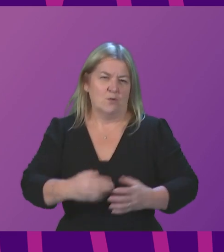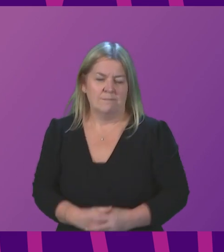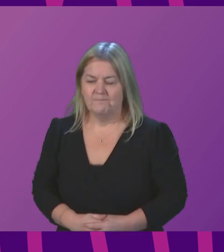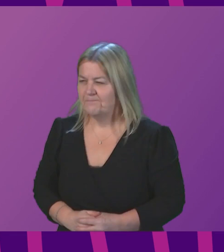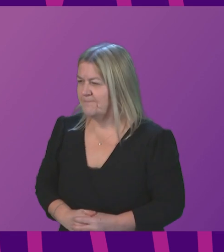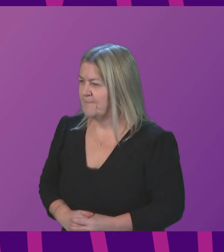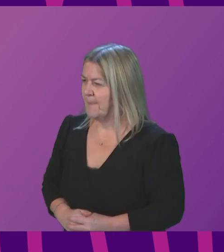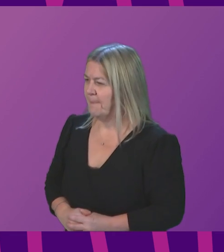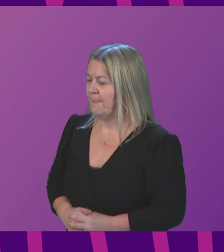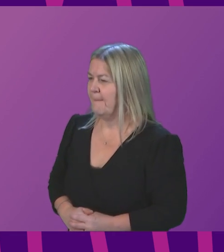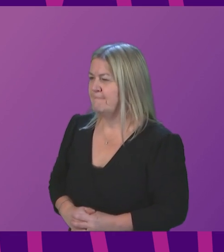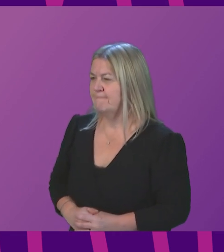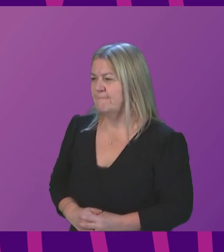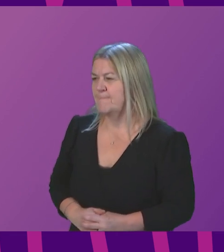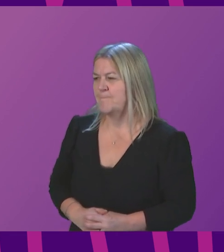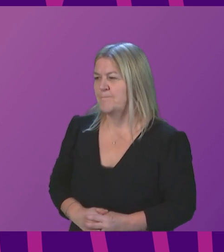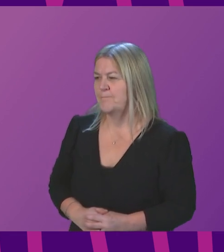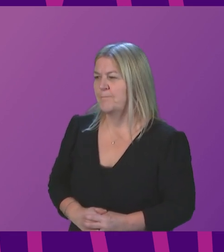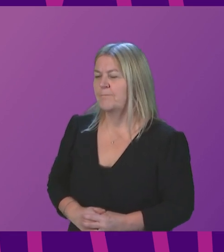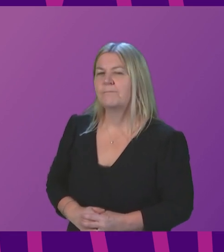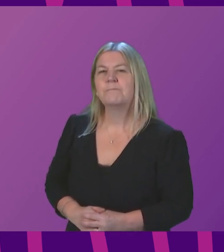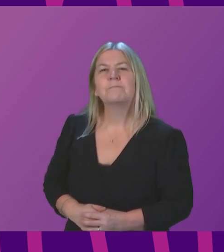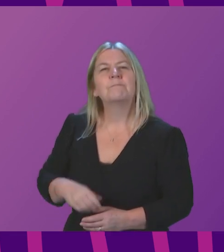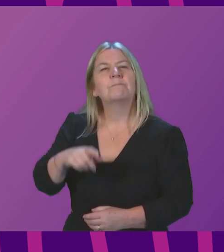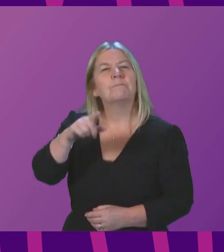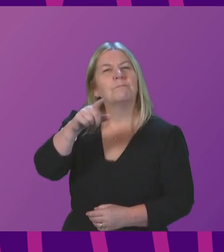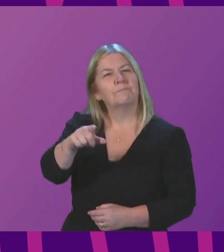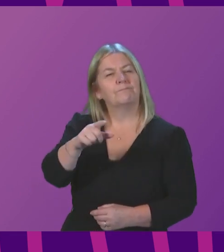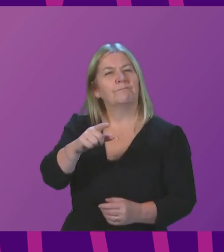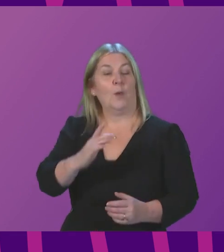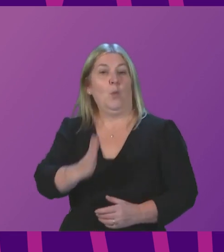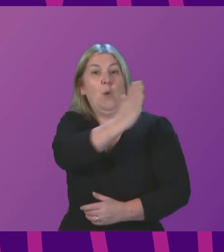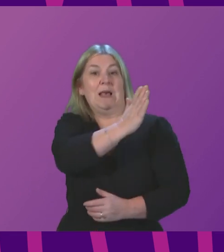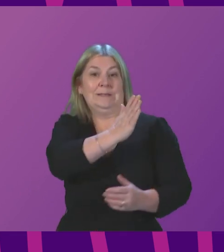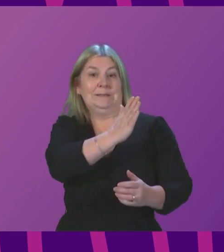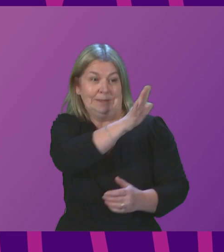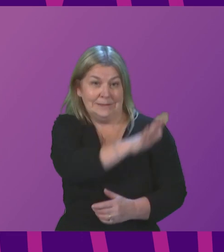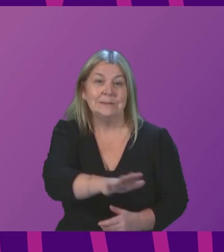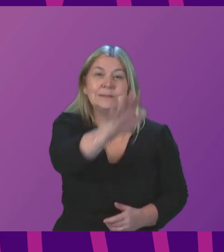Road equivalent tariff was introduced on the west coast ferry routes almost 14 years ago.